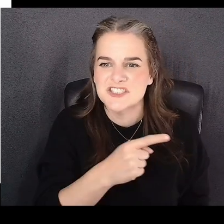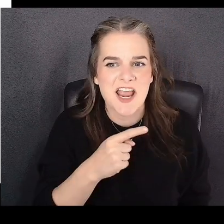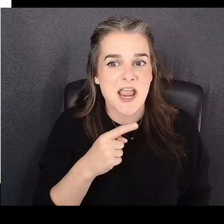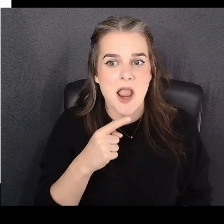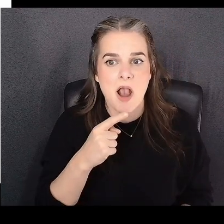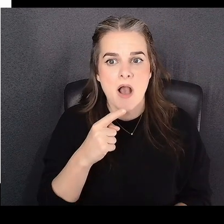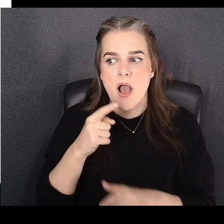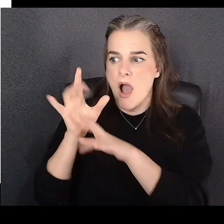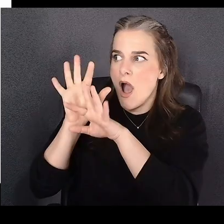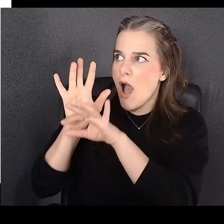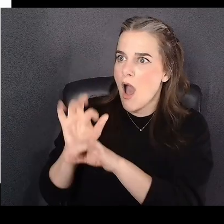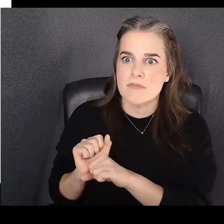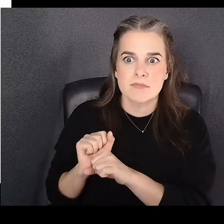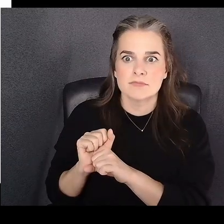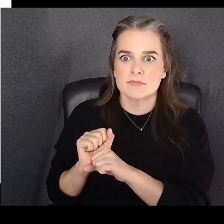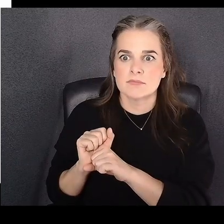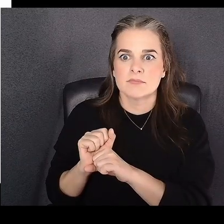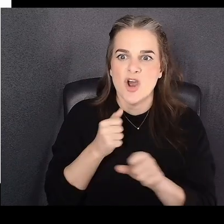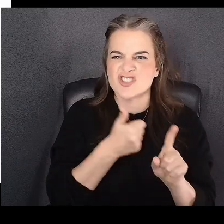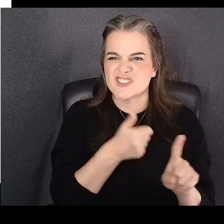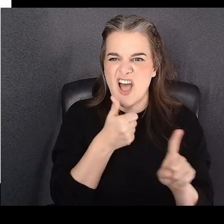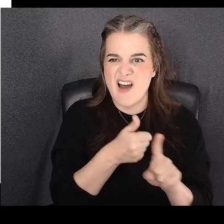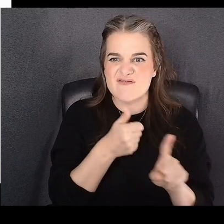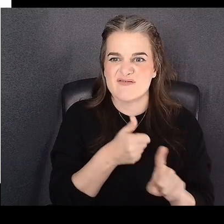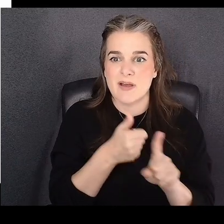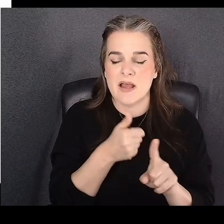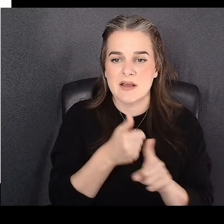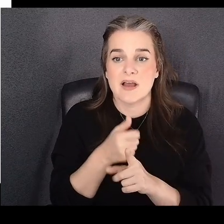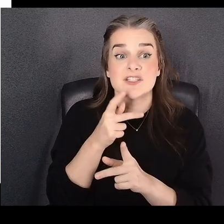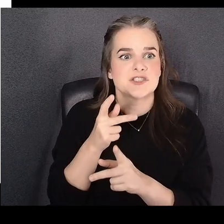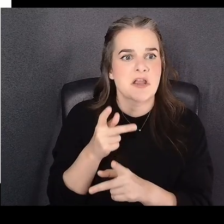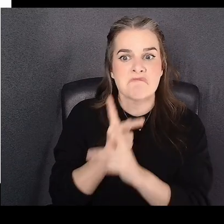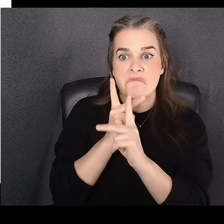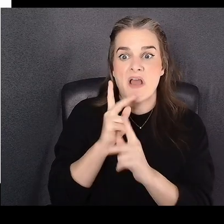we checked out, I want to say, maybe seven books every two weeks.